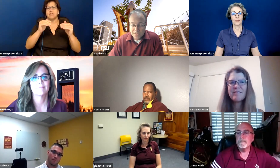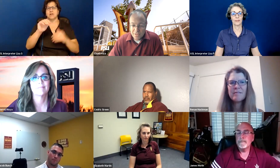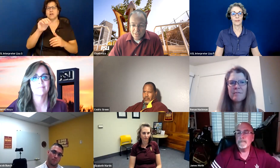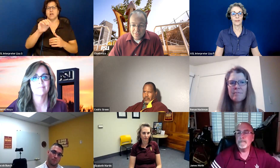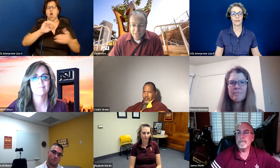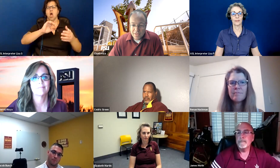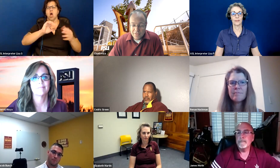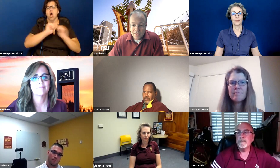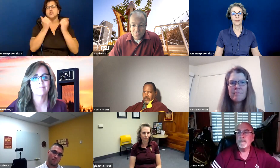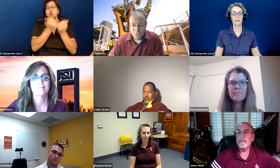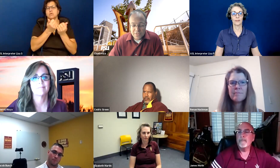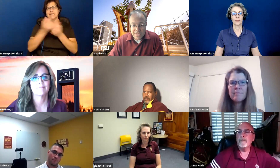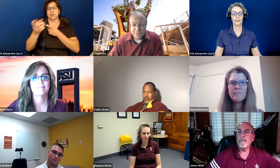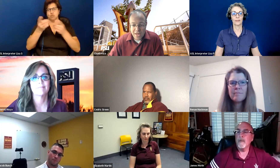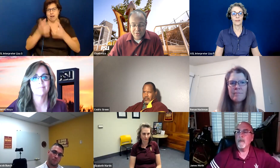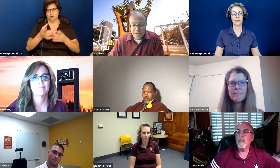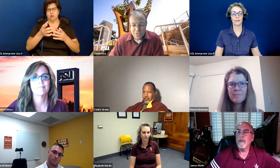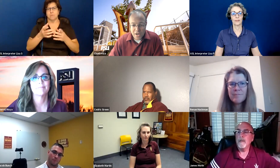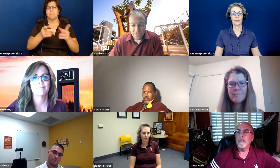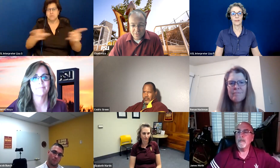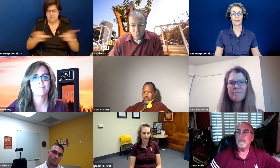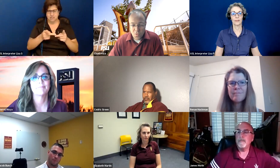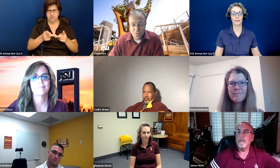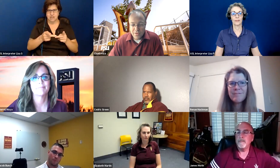then moved to downtown in a director role,